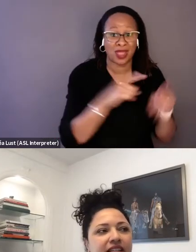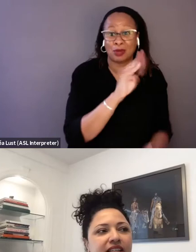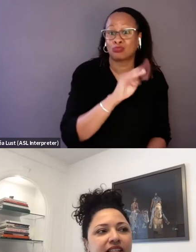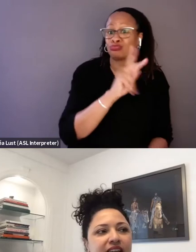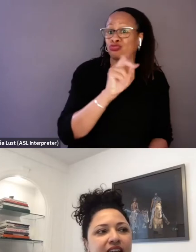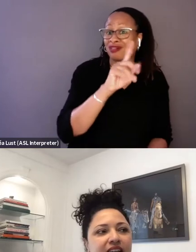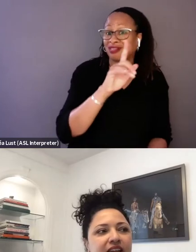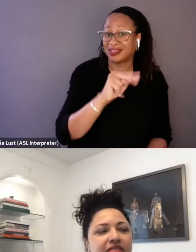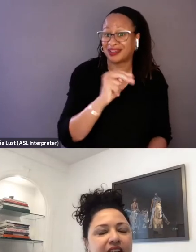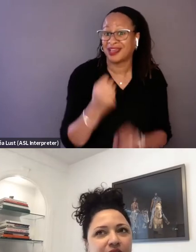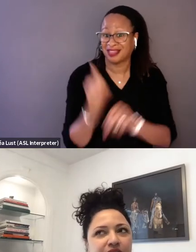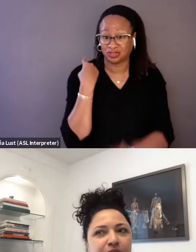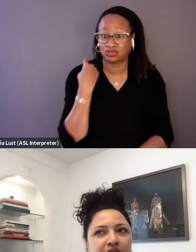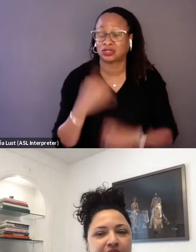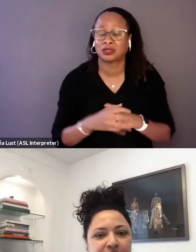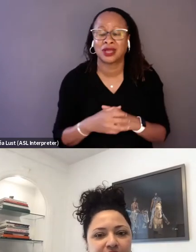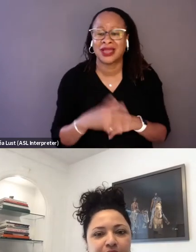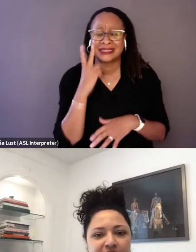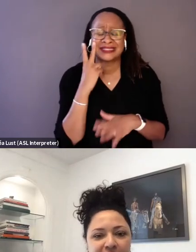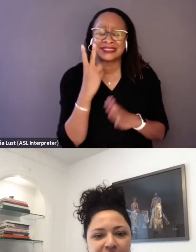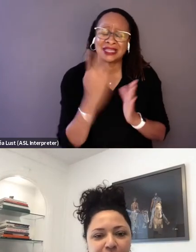And to see thousands upon thousands upon thousands